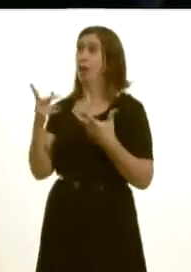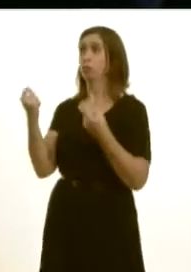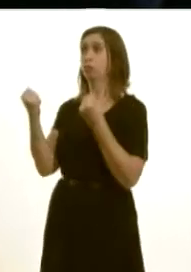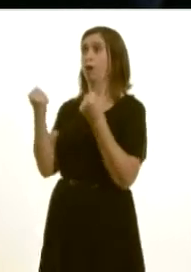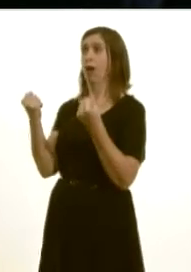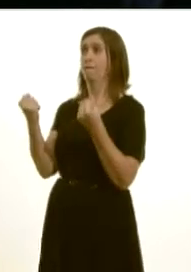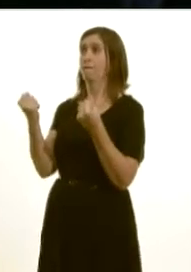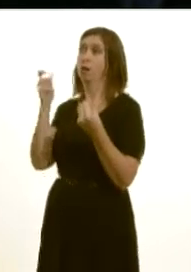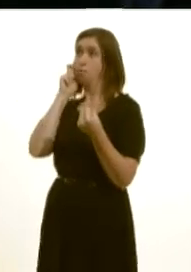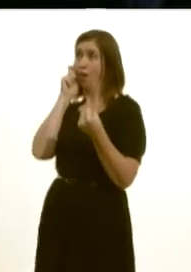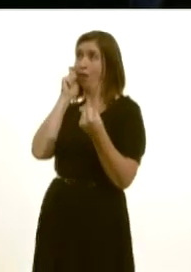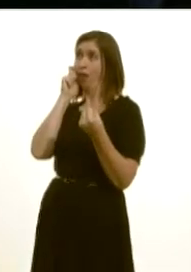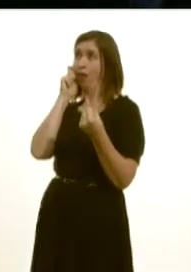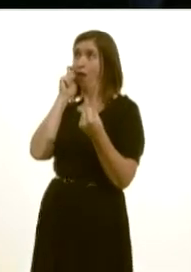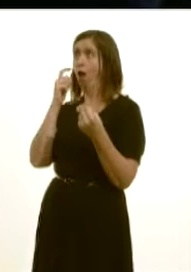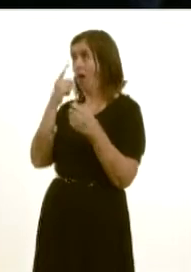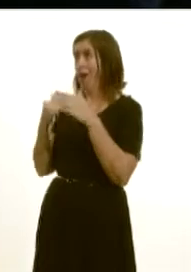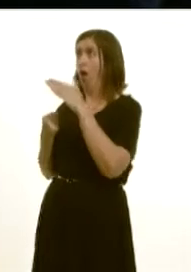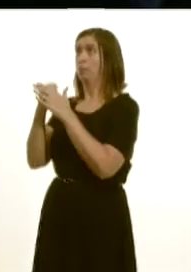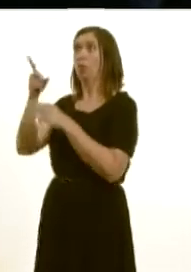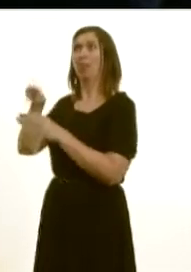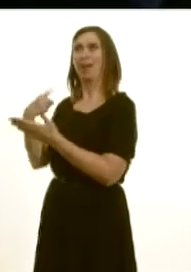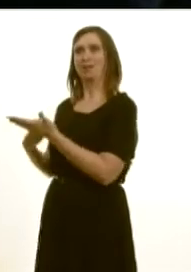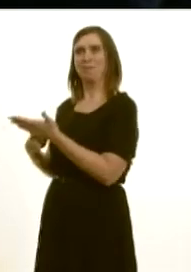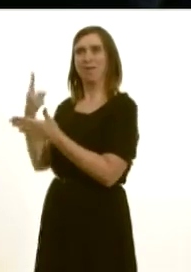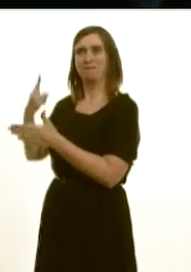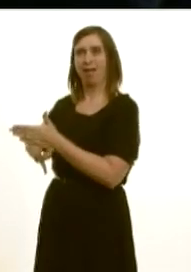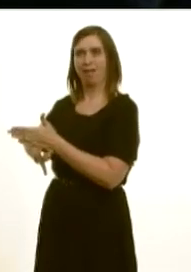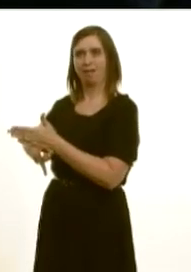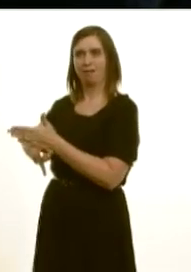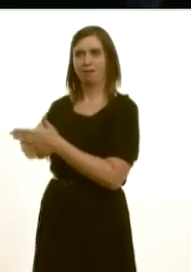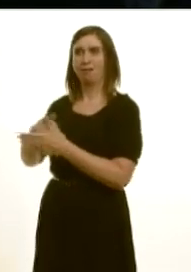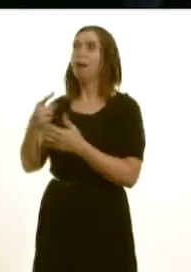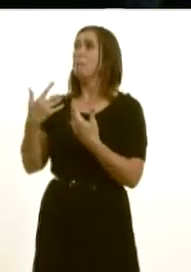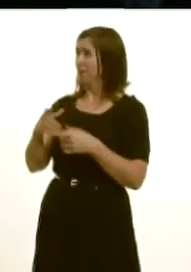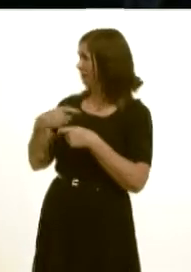activity, and it is up to £1,000, yet we do see drivers using mobile phones. How can